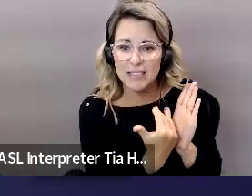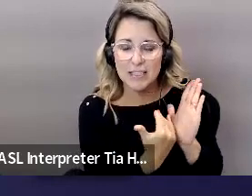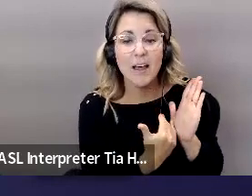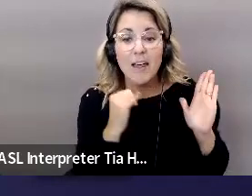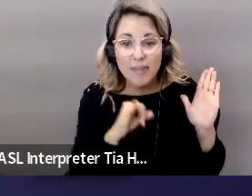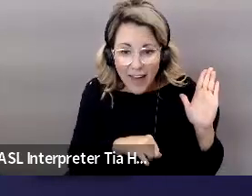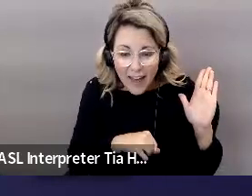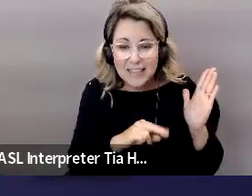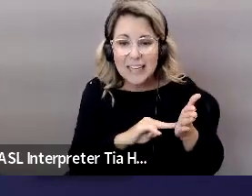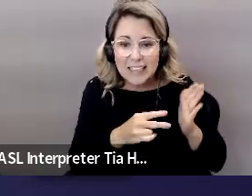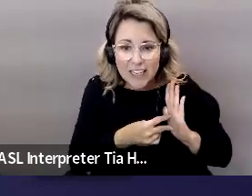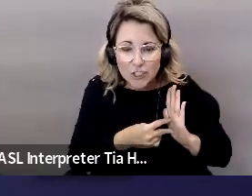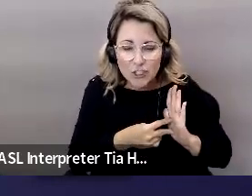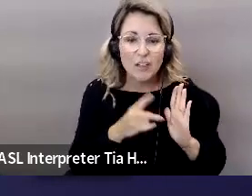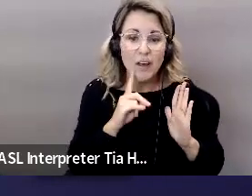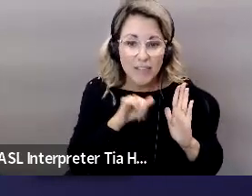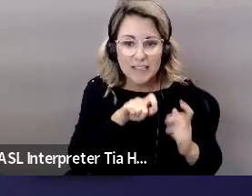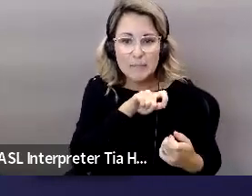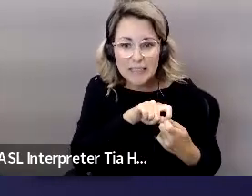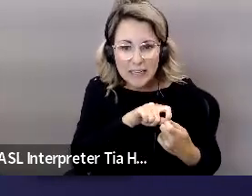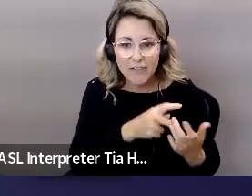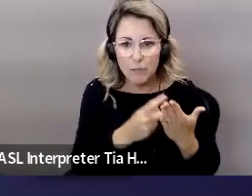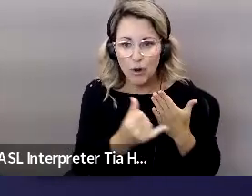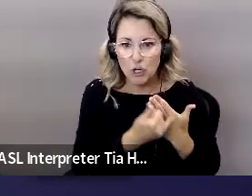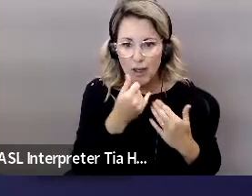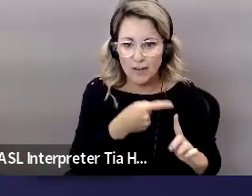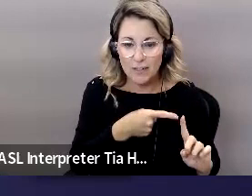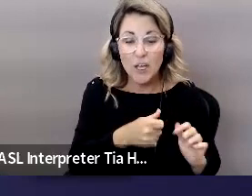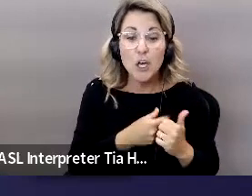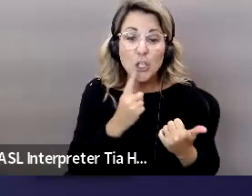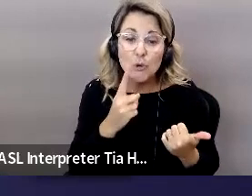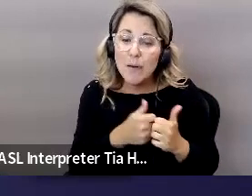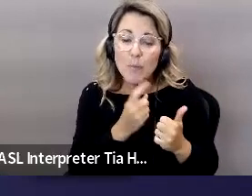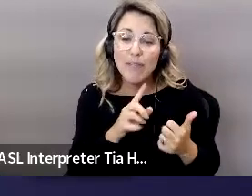the intention of this particular project. So, you could put the hyperbole in there but it has